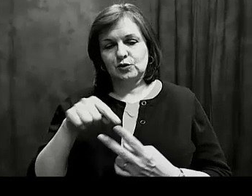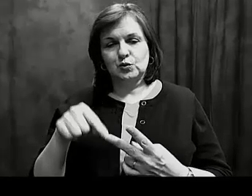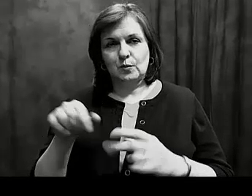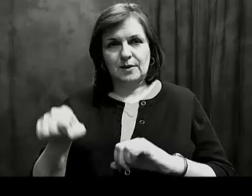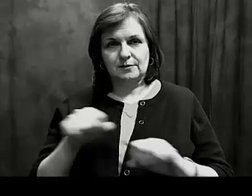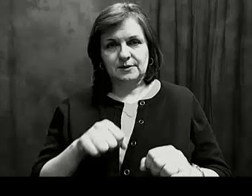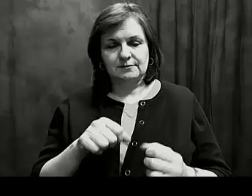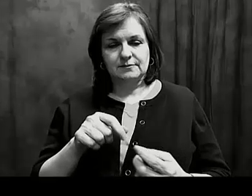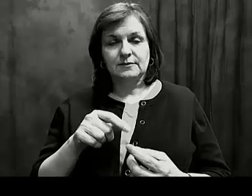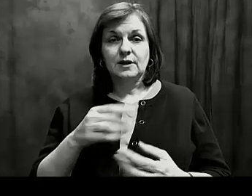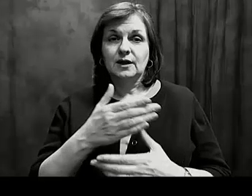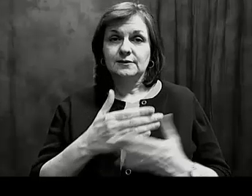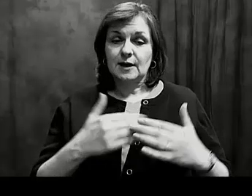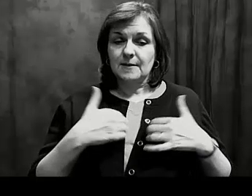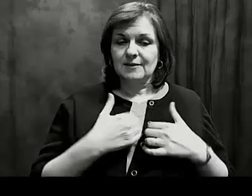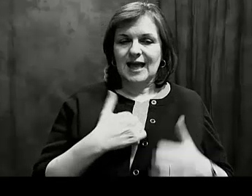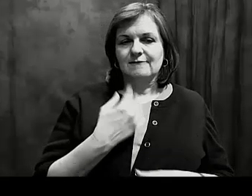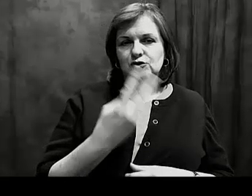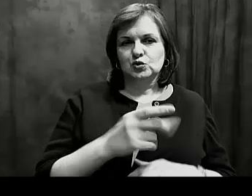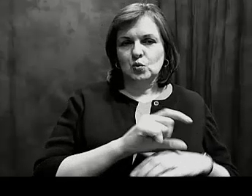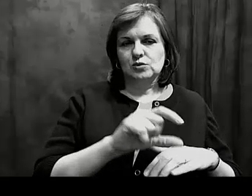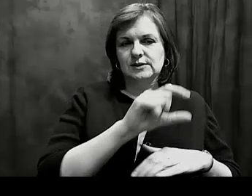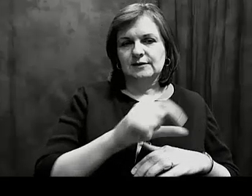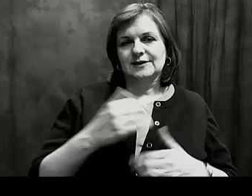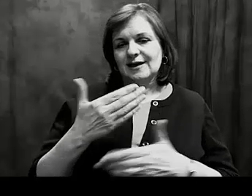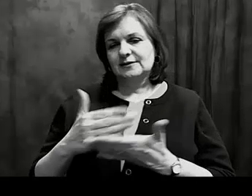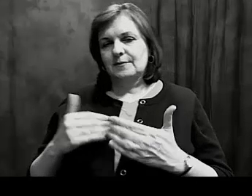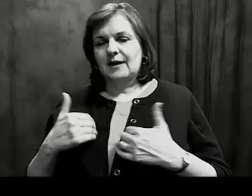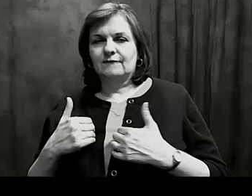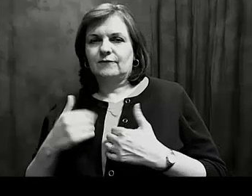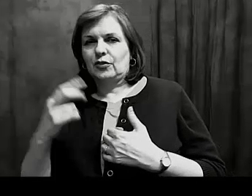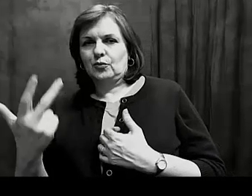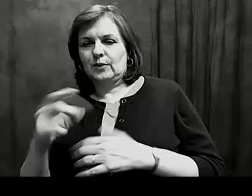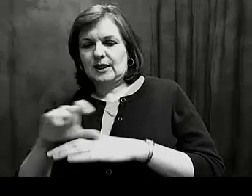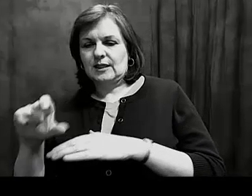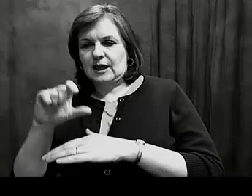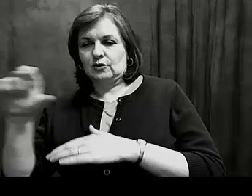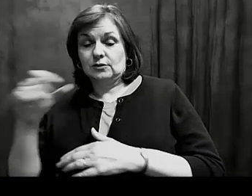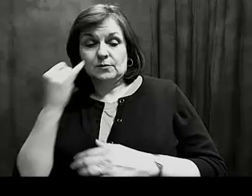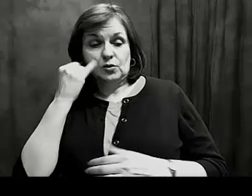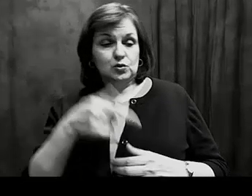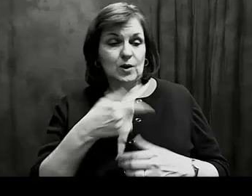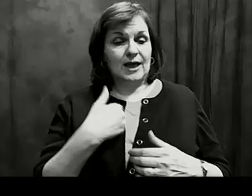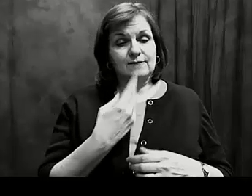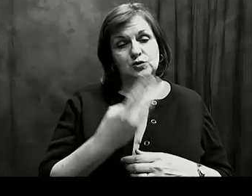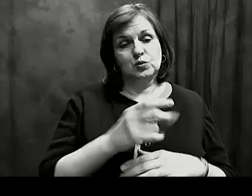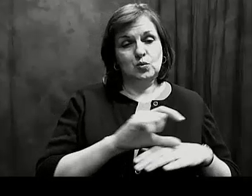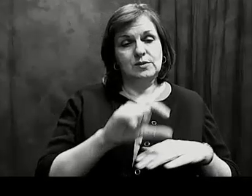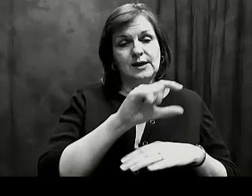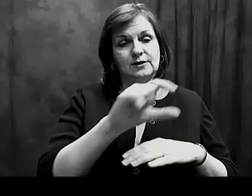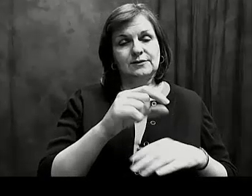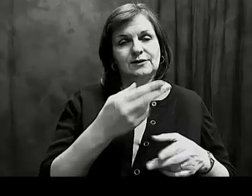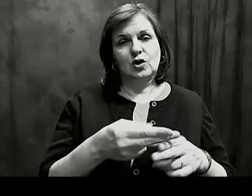we have animals that have two germ layers and some that three. well if you have two germ layersyou are a diploblast